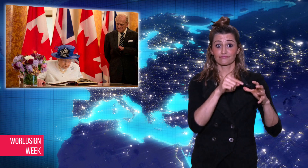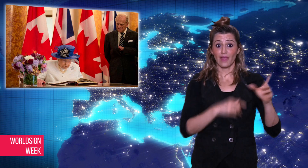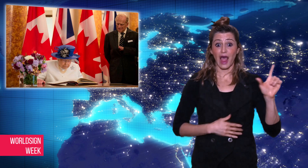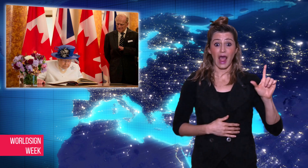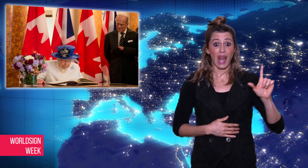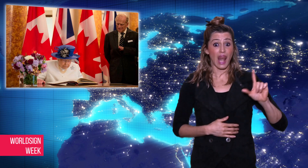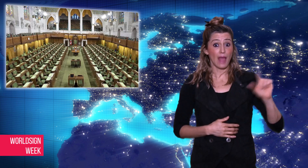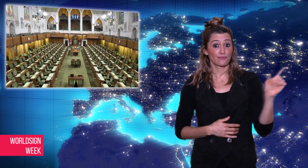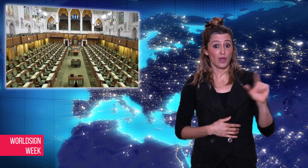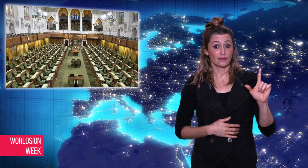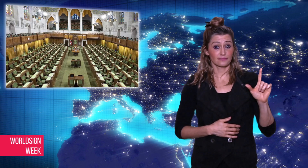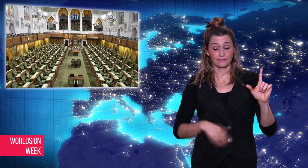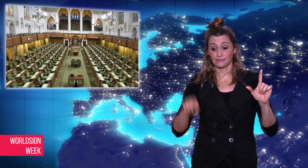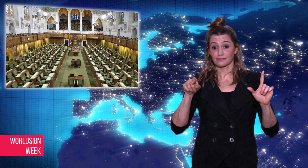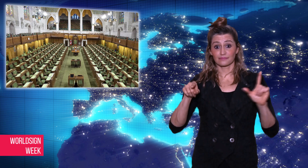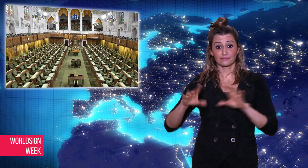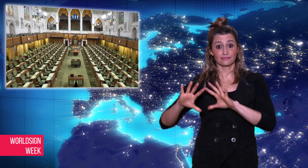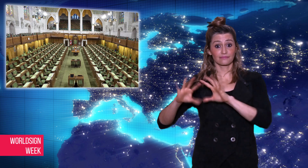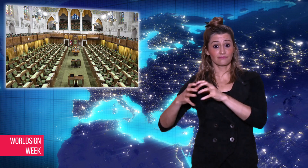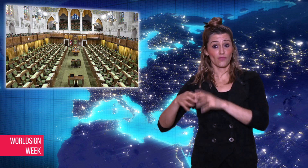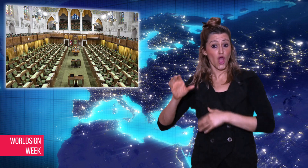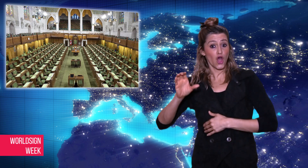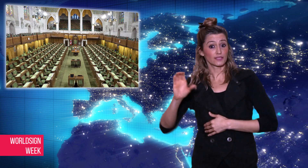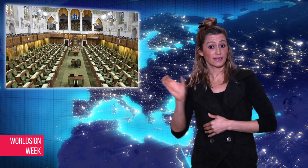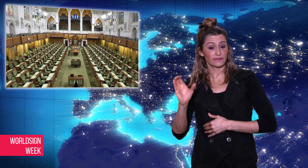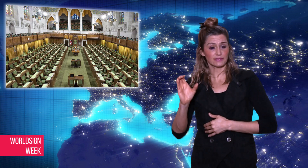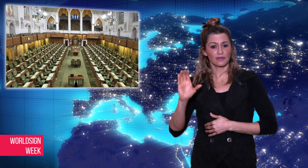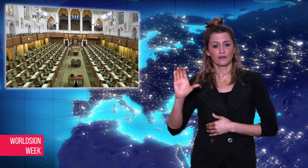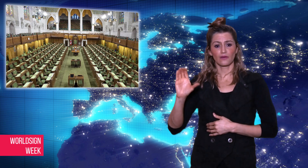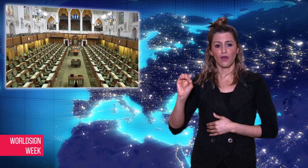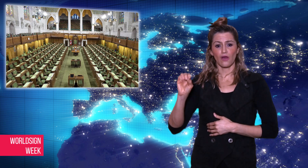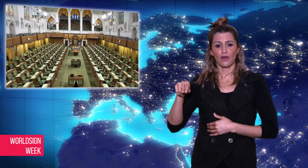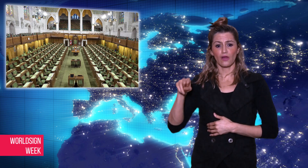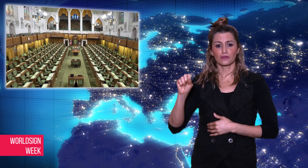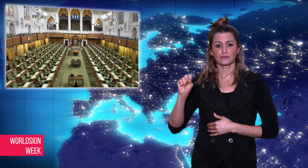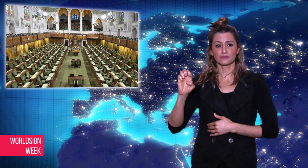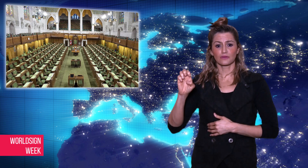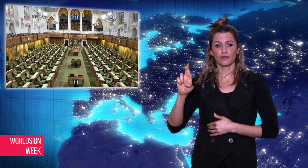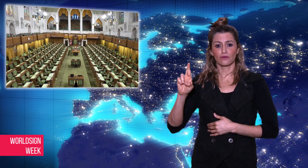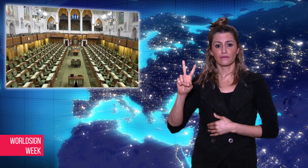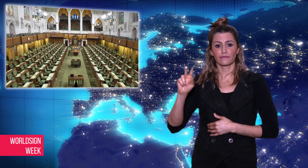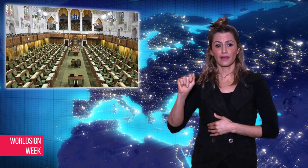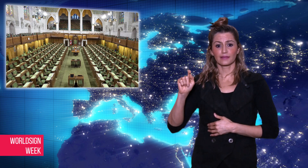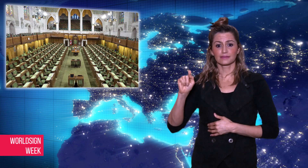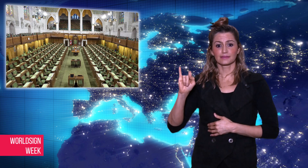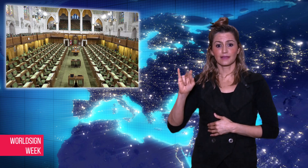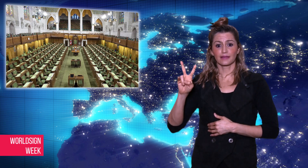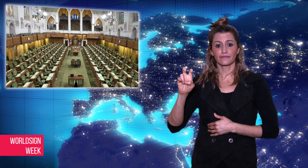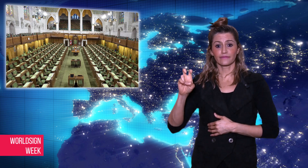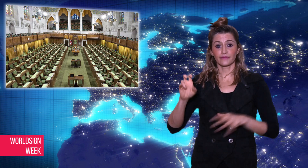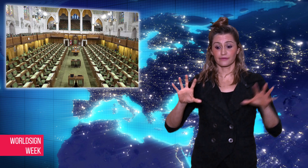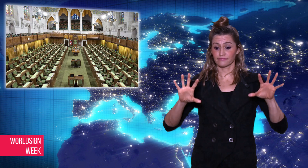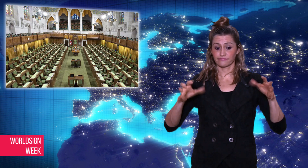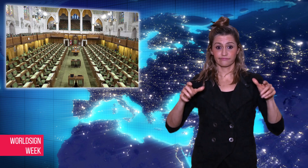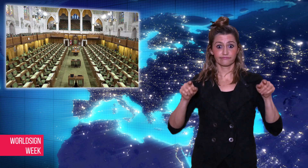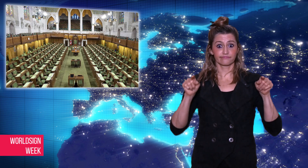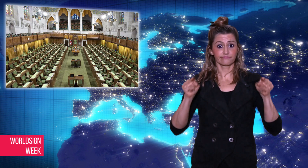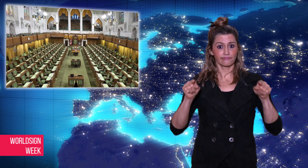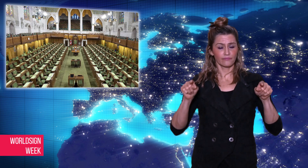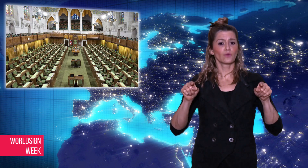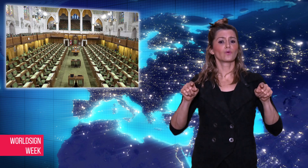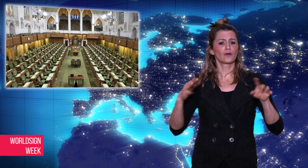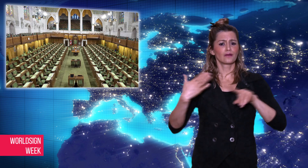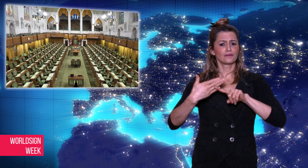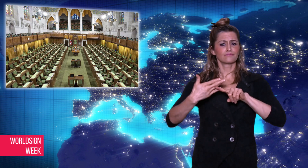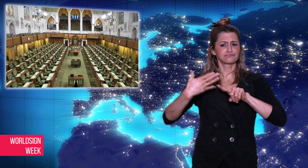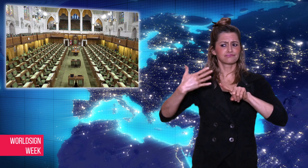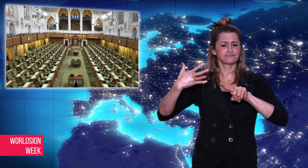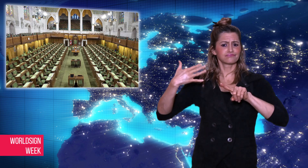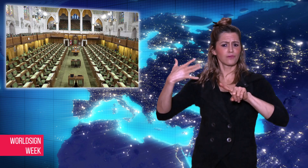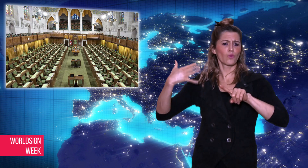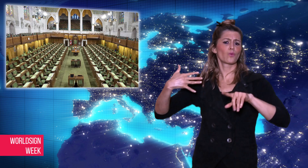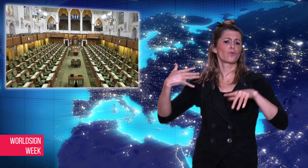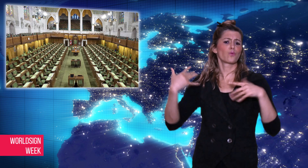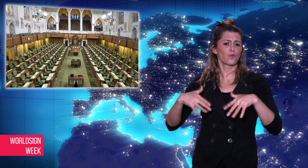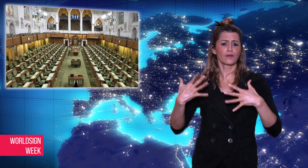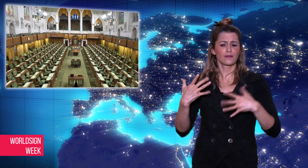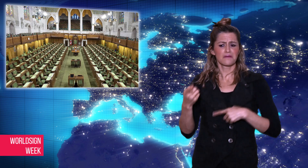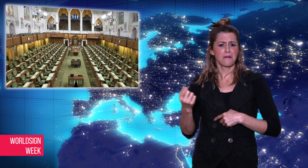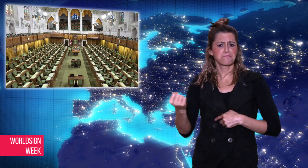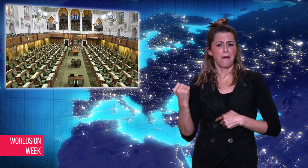parties - the Liberal and Conservative parties who